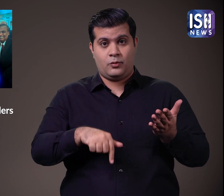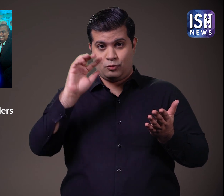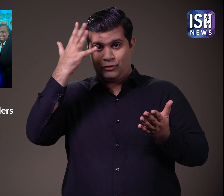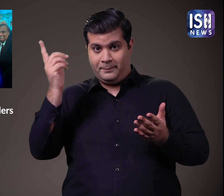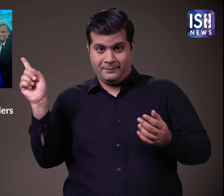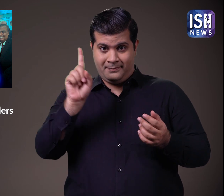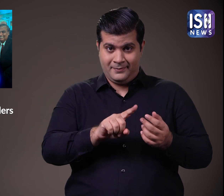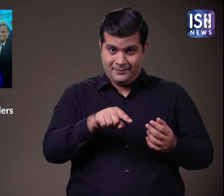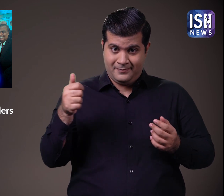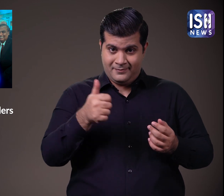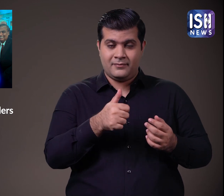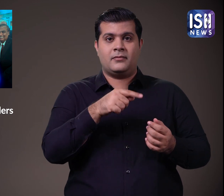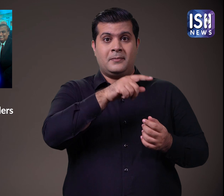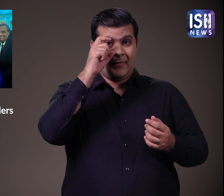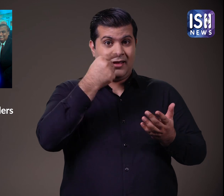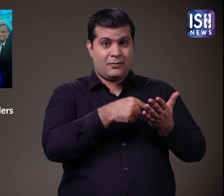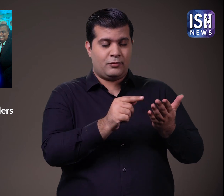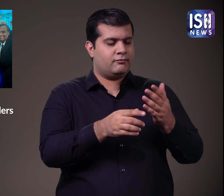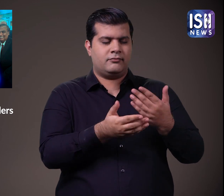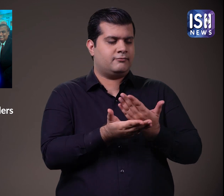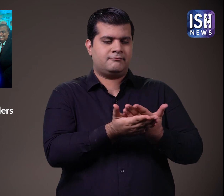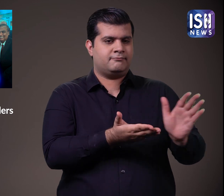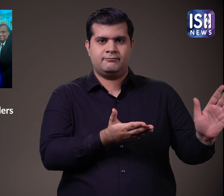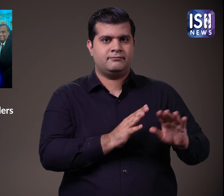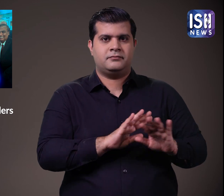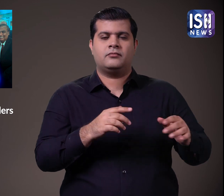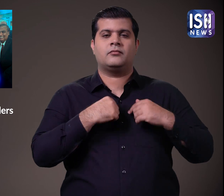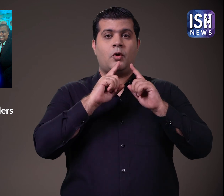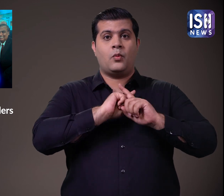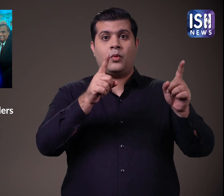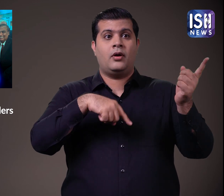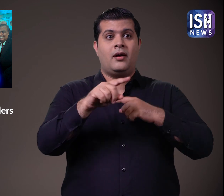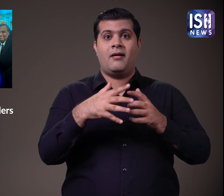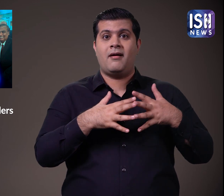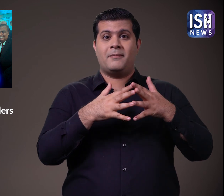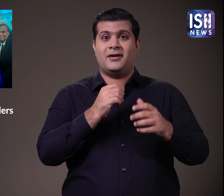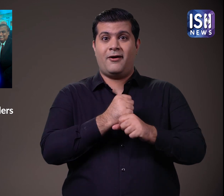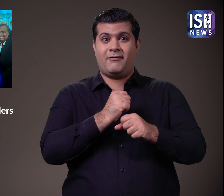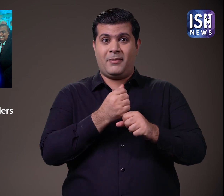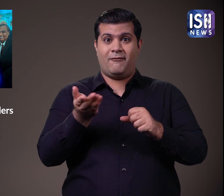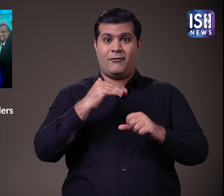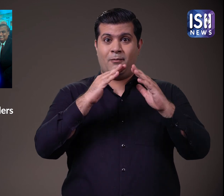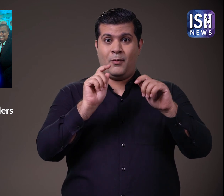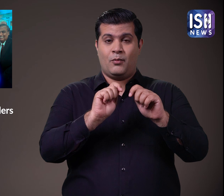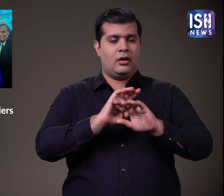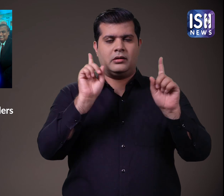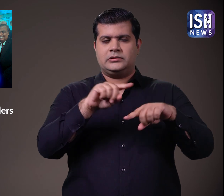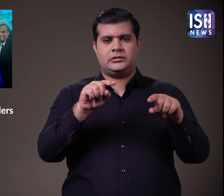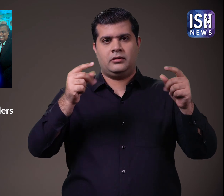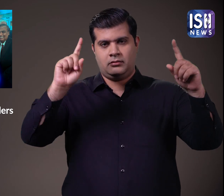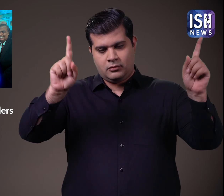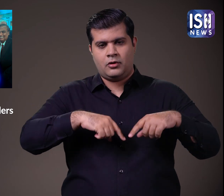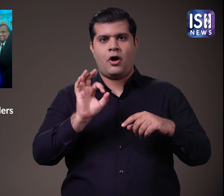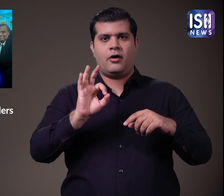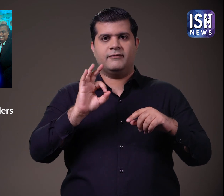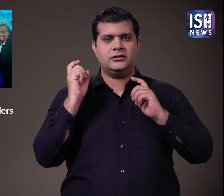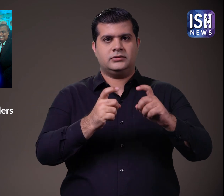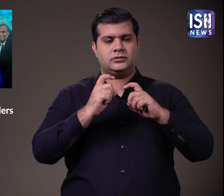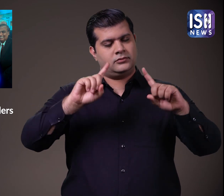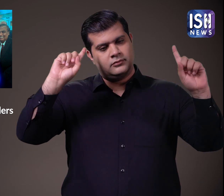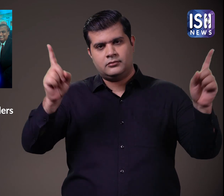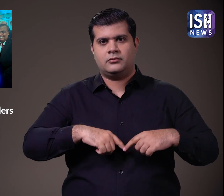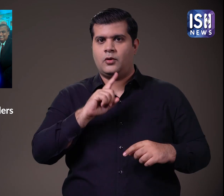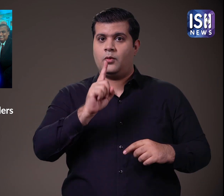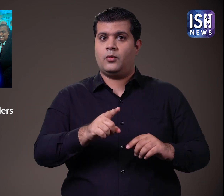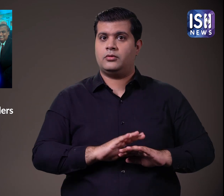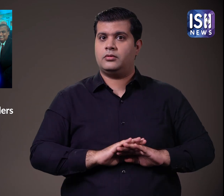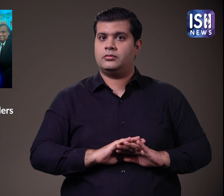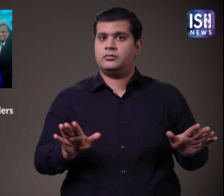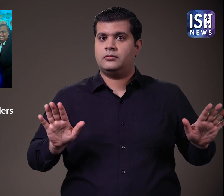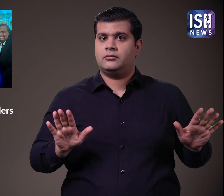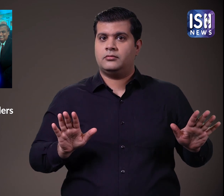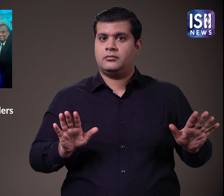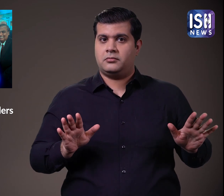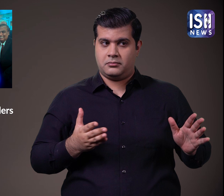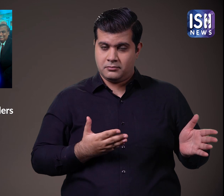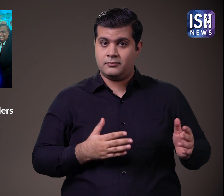Trump revoked Biden's order and issued new order asking government workers to return to office and prohibiting work from home.